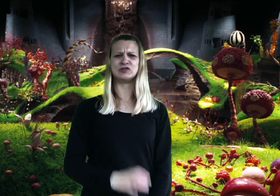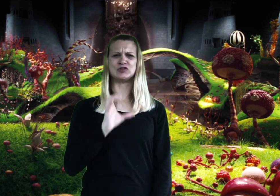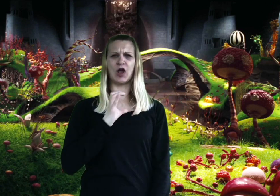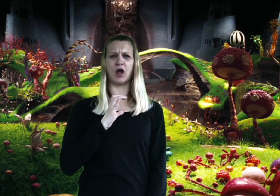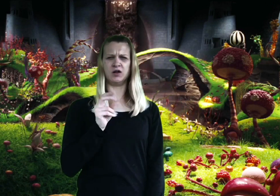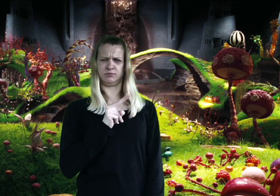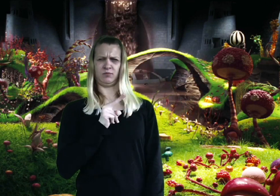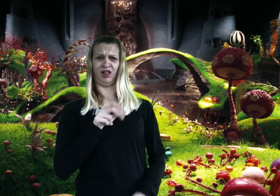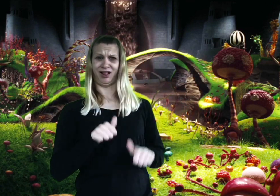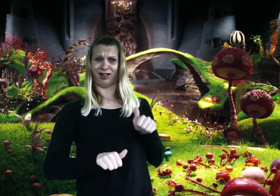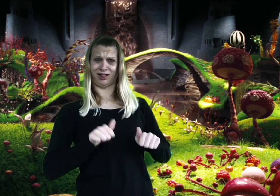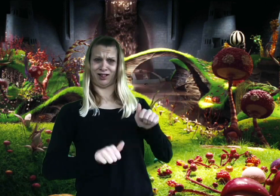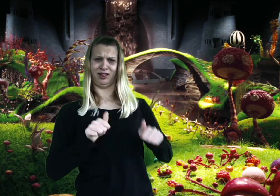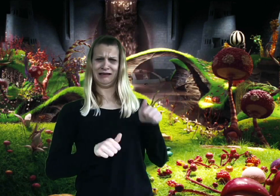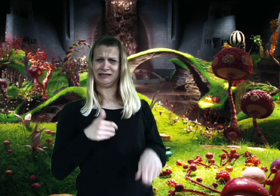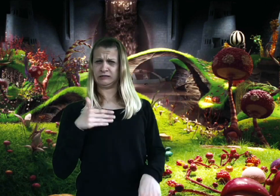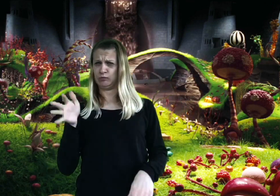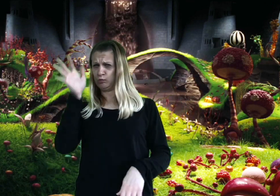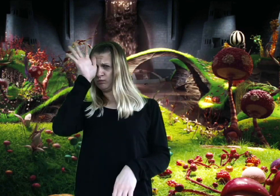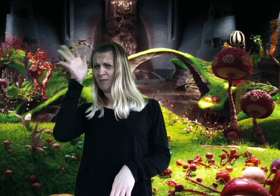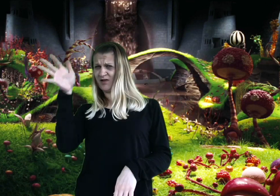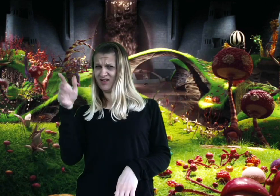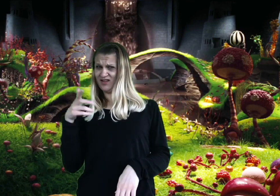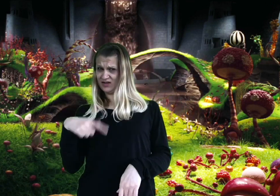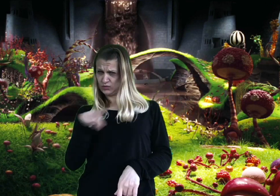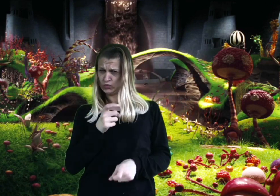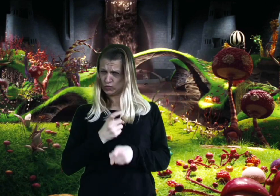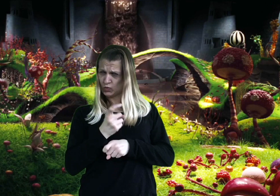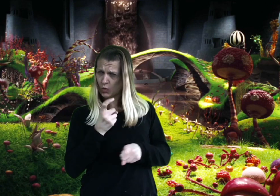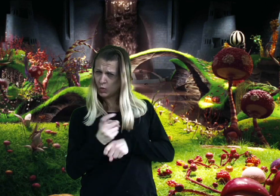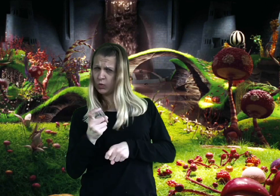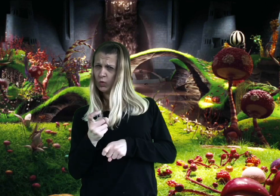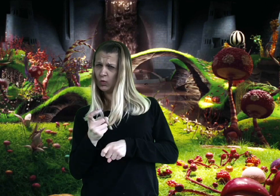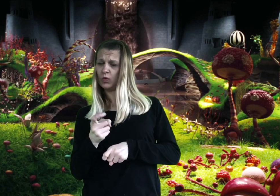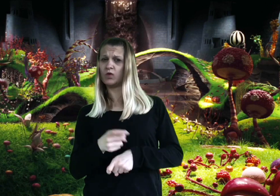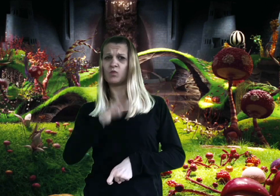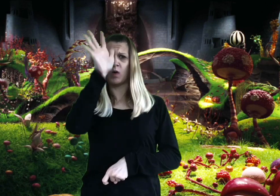"Are the Oompa-Loompas really joking, Grandpa?" asked Charlie.